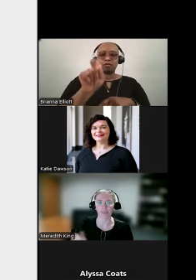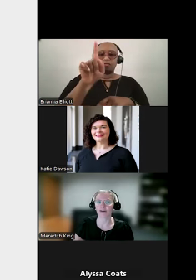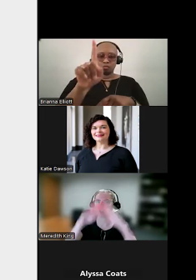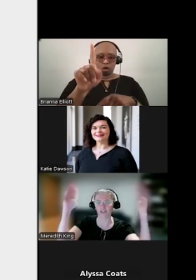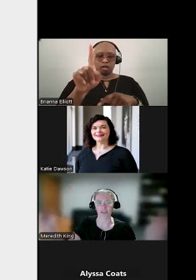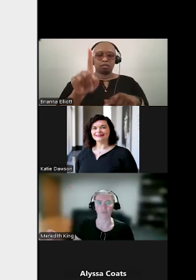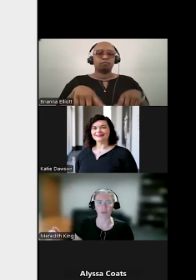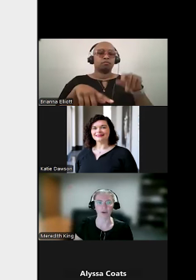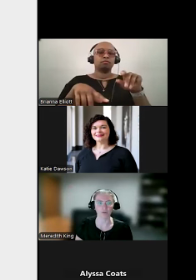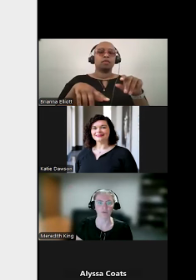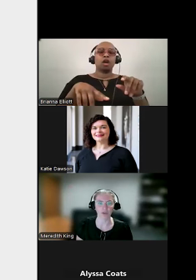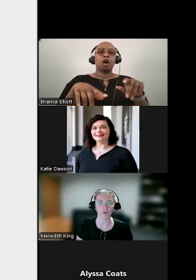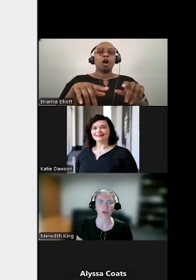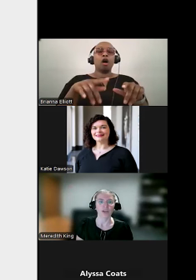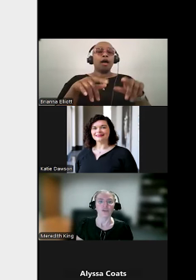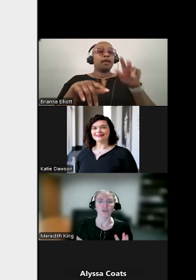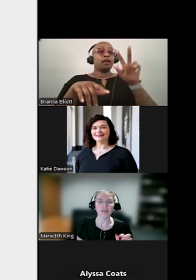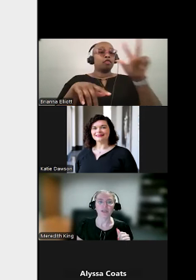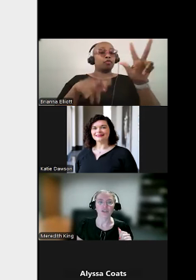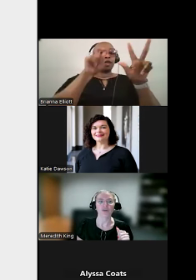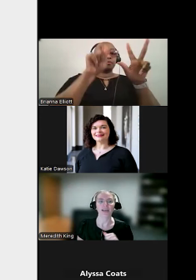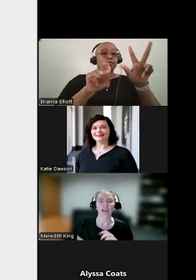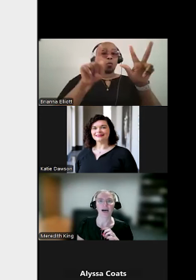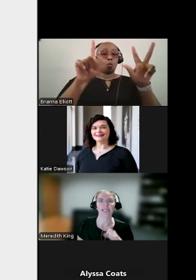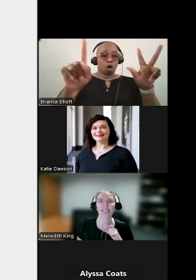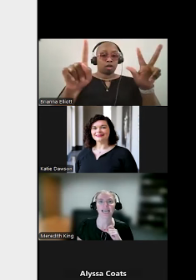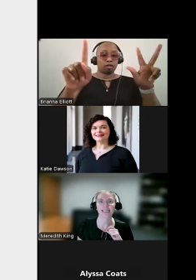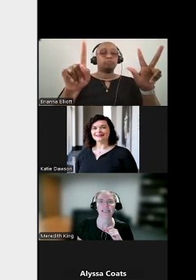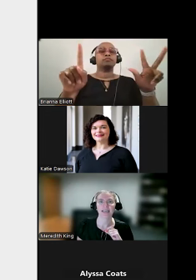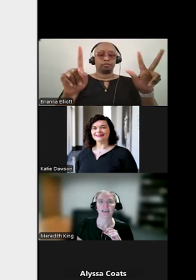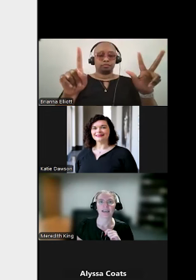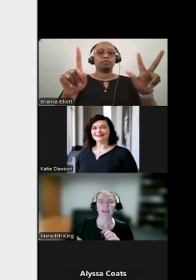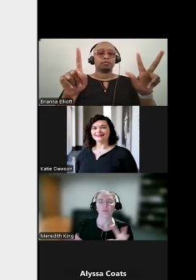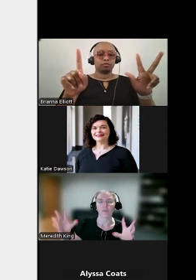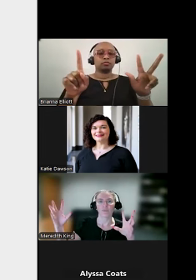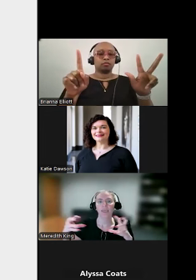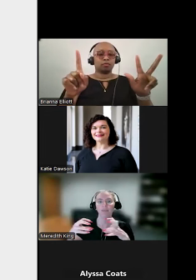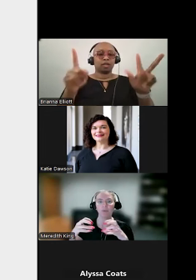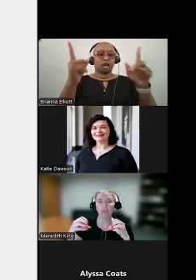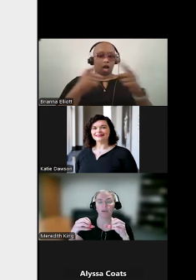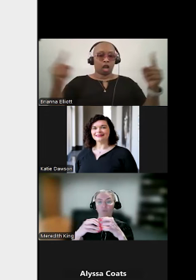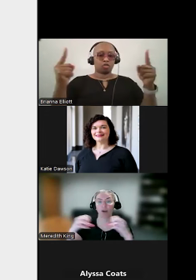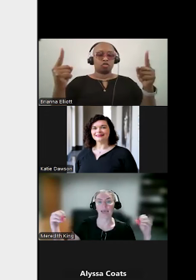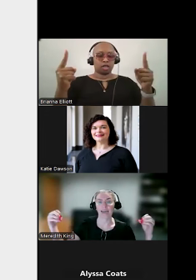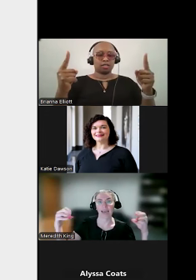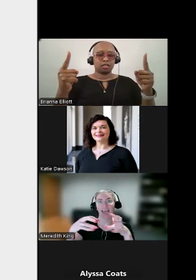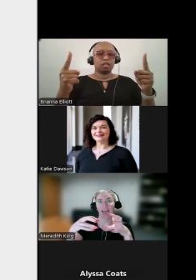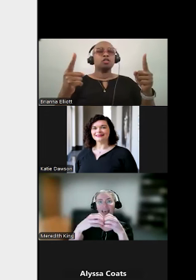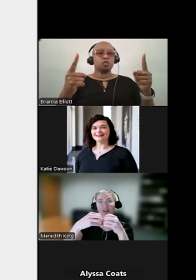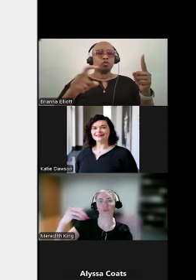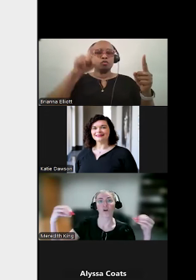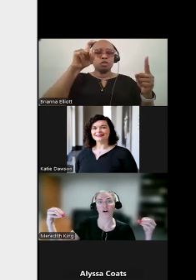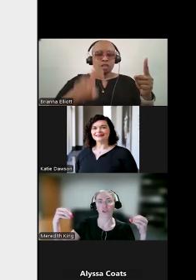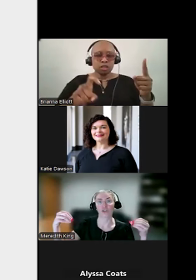later. This is just that big overview. You need to make sure that content can be read at a large